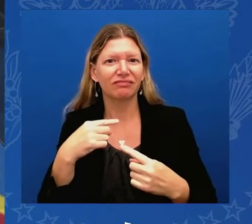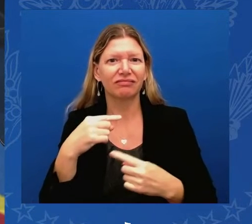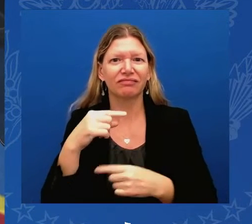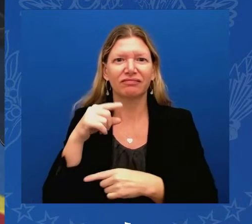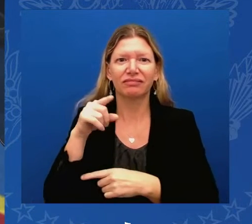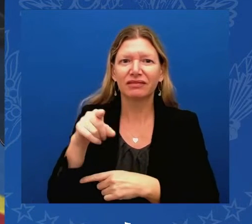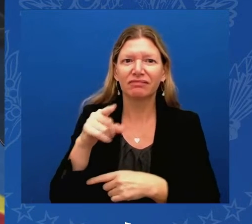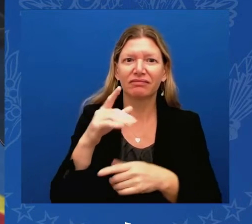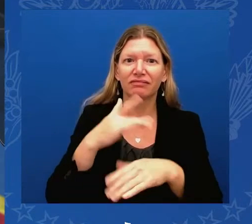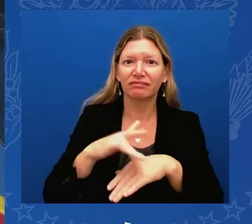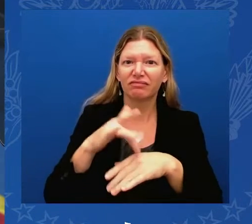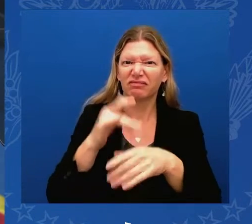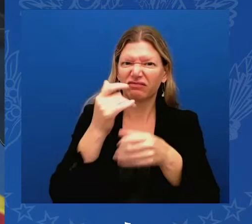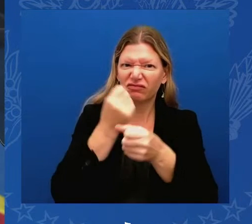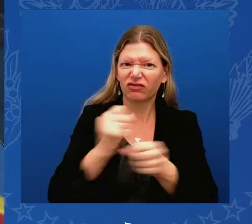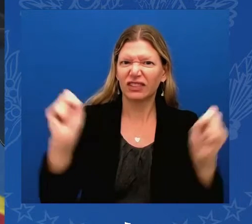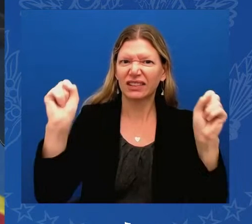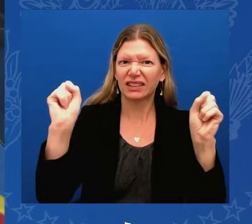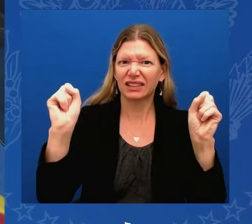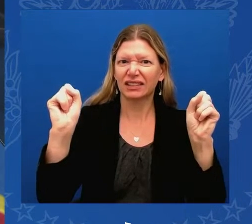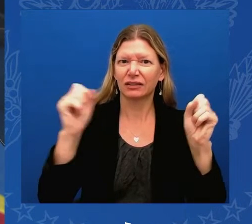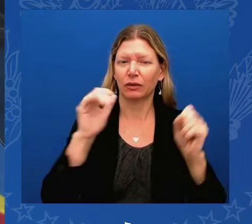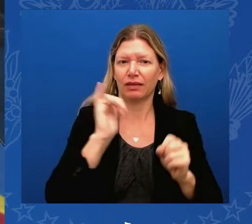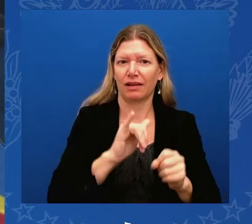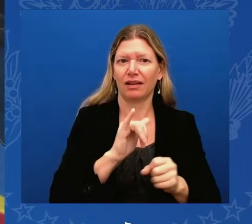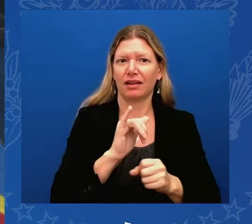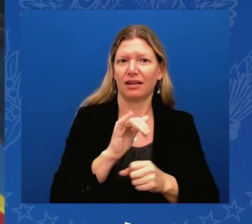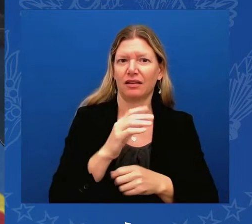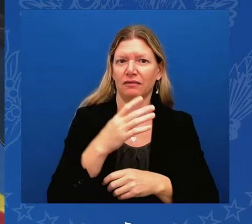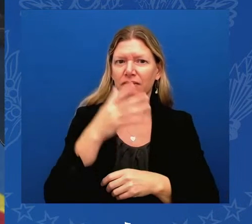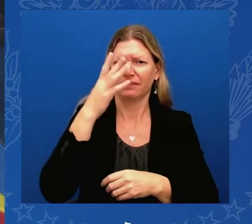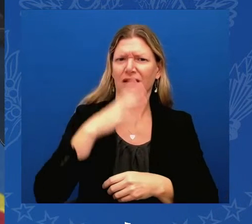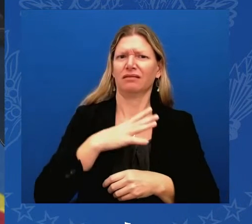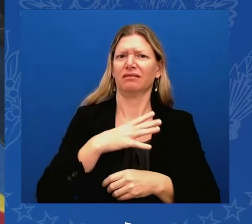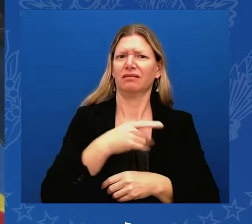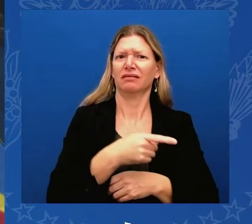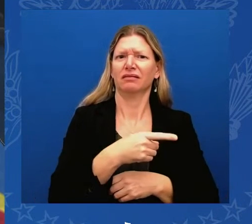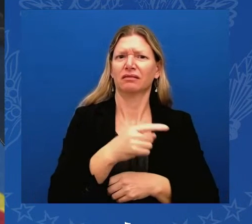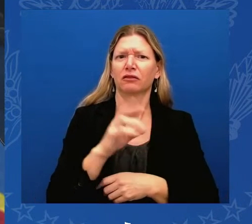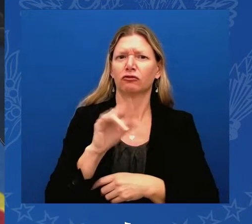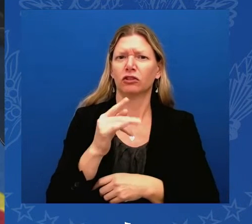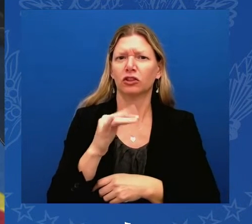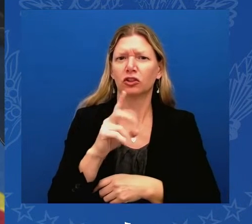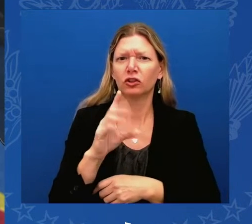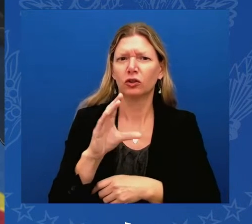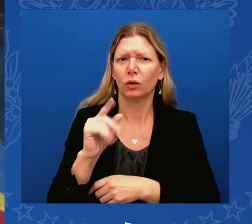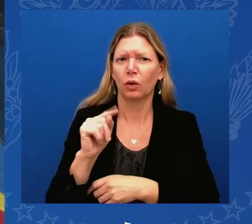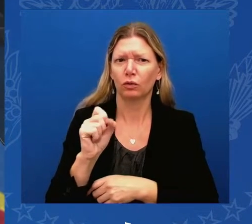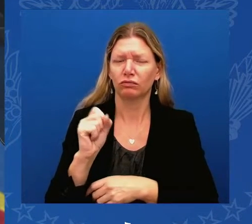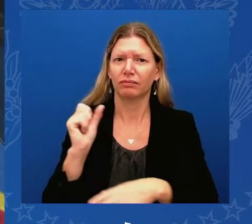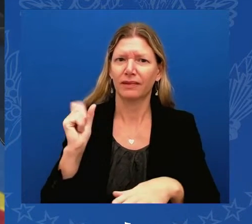A hundred and fifty-seven years ago -- you all know the story, but the rest of the world doesn't, and it should --